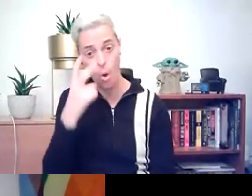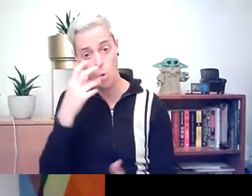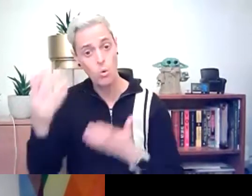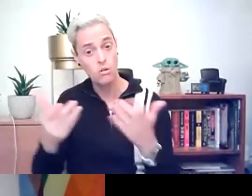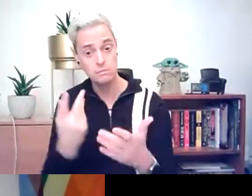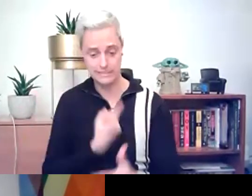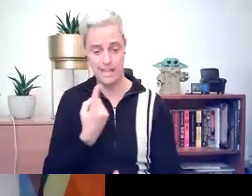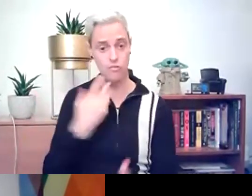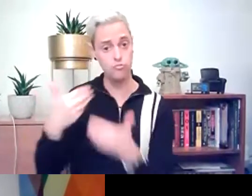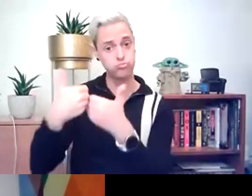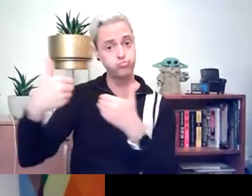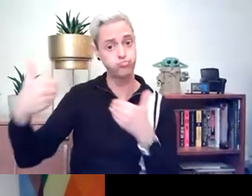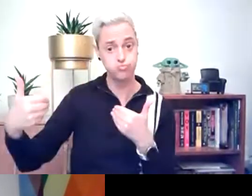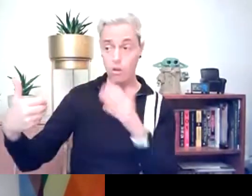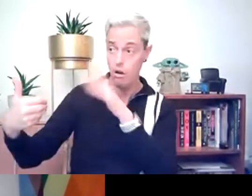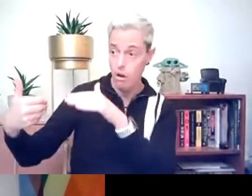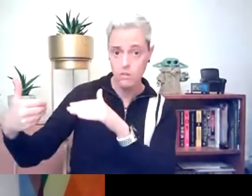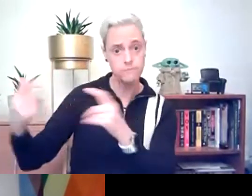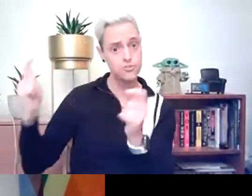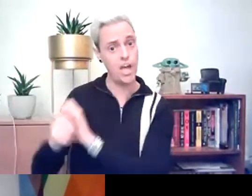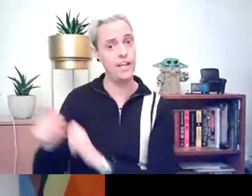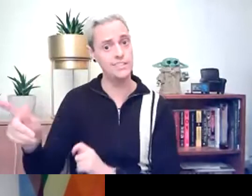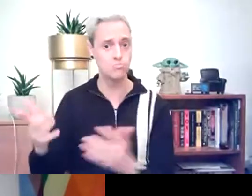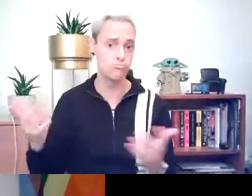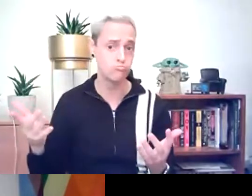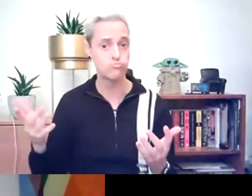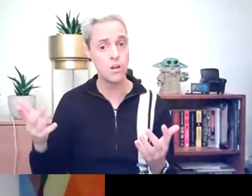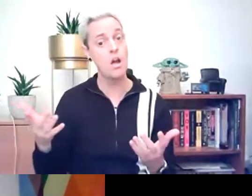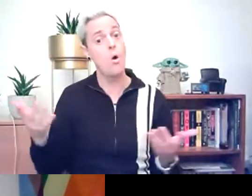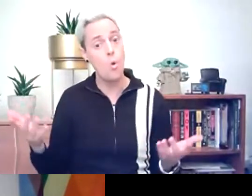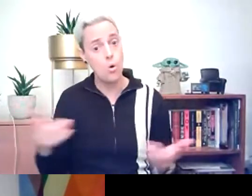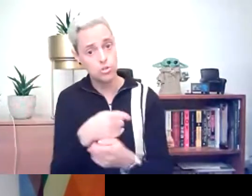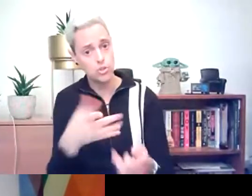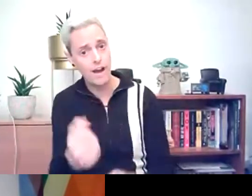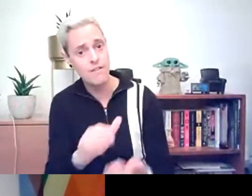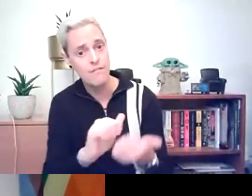can influence it you know, do you have friends or other people who know you and and the other